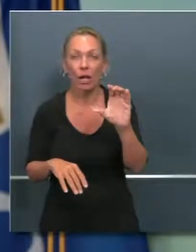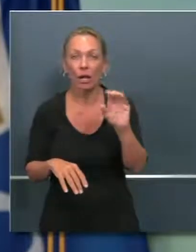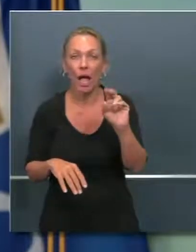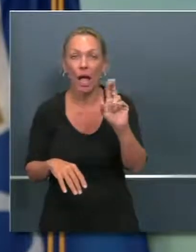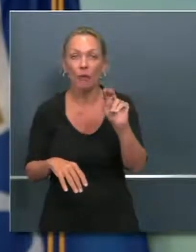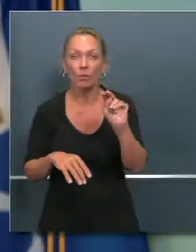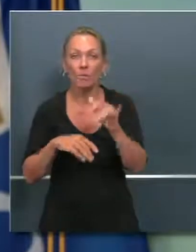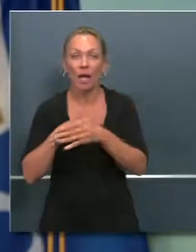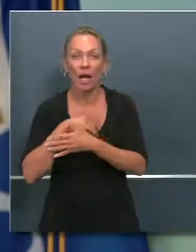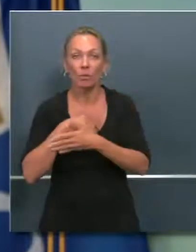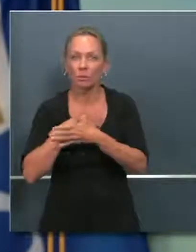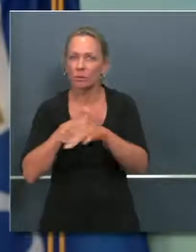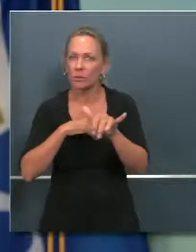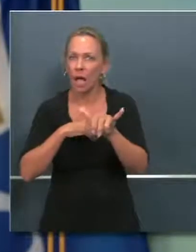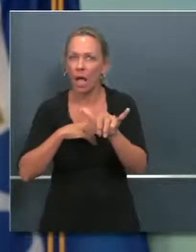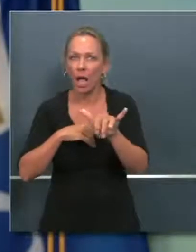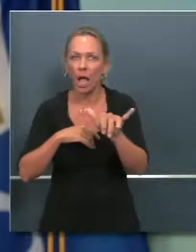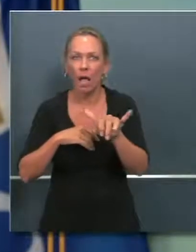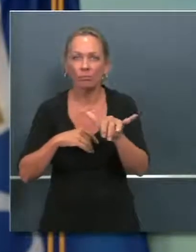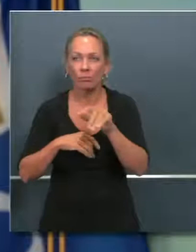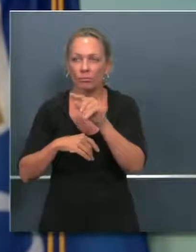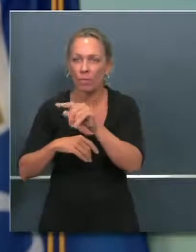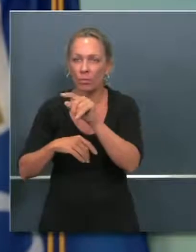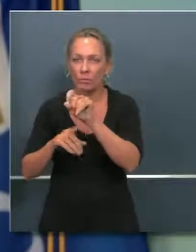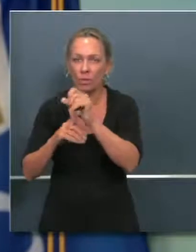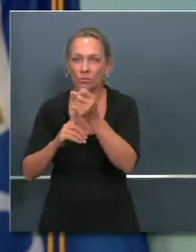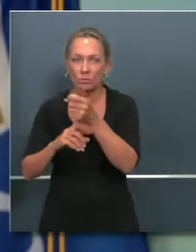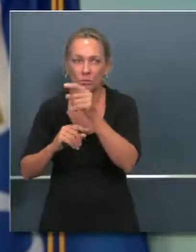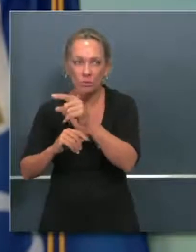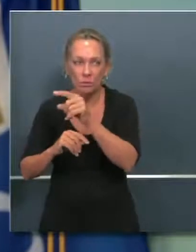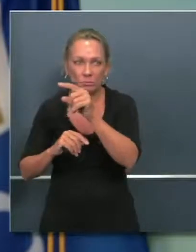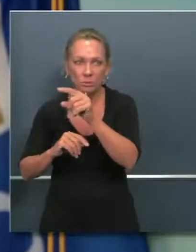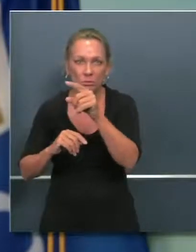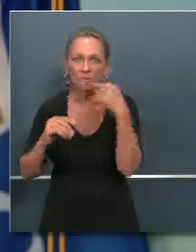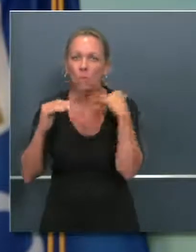real progress they had to pull back on bars and nightclubs which they were specifically